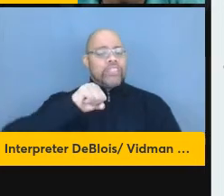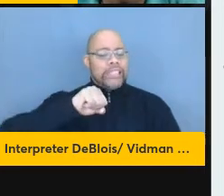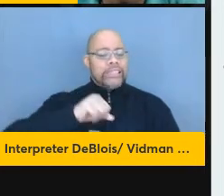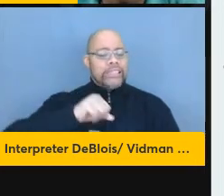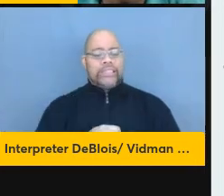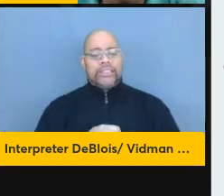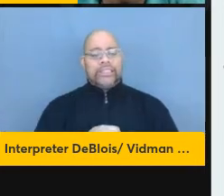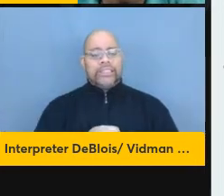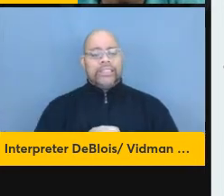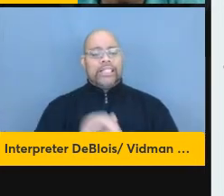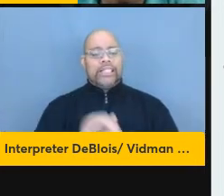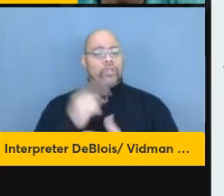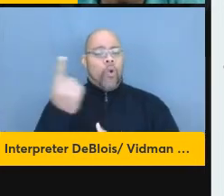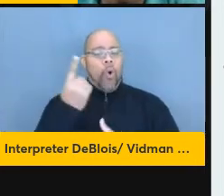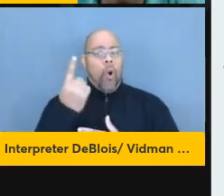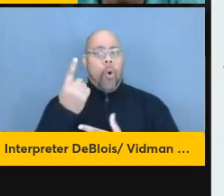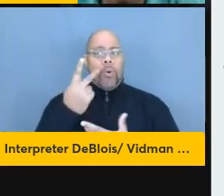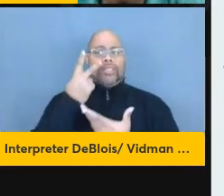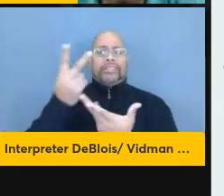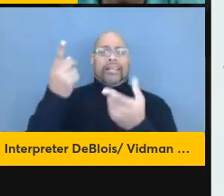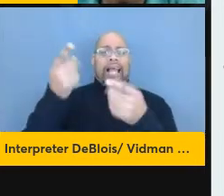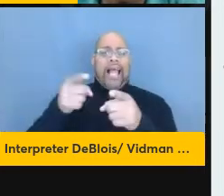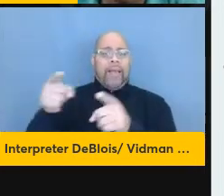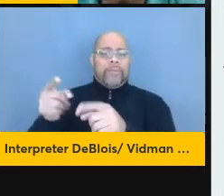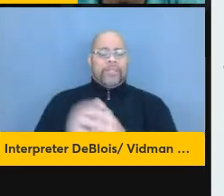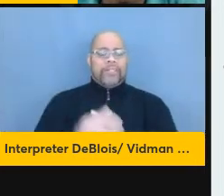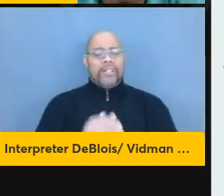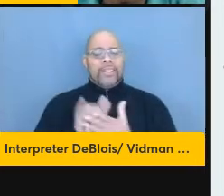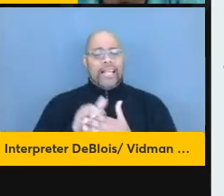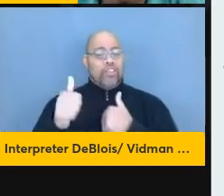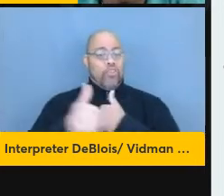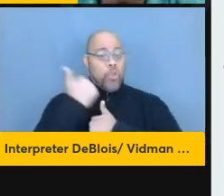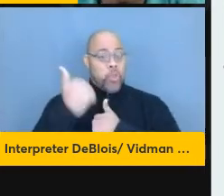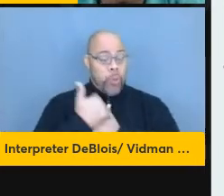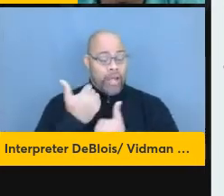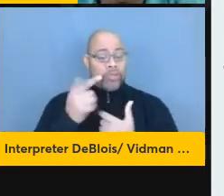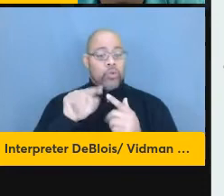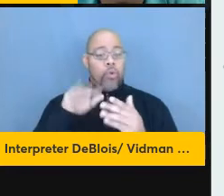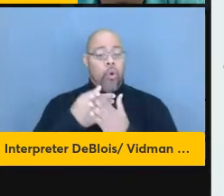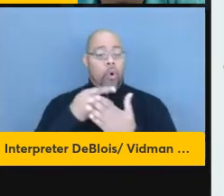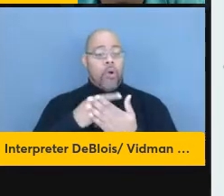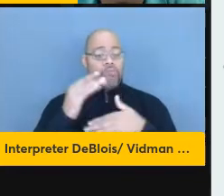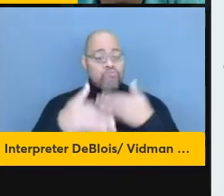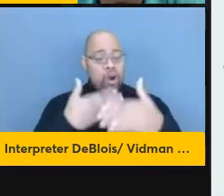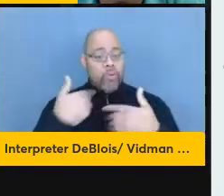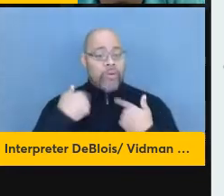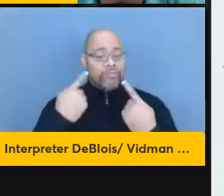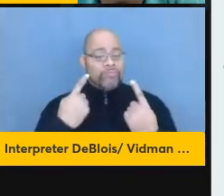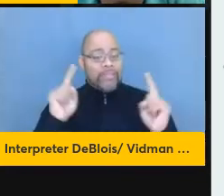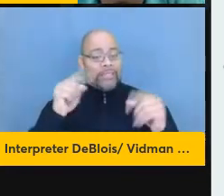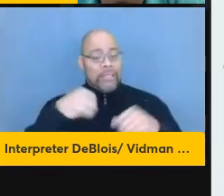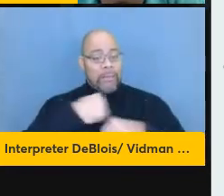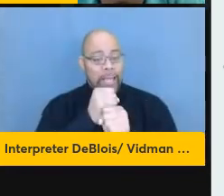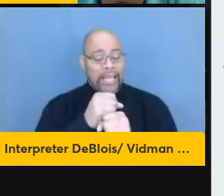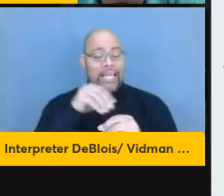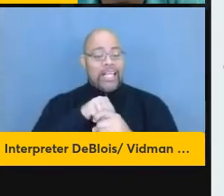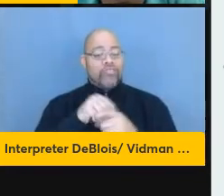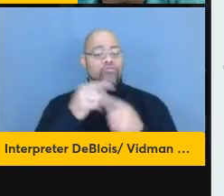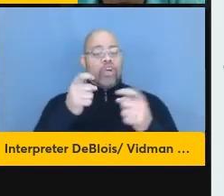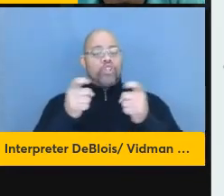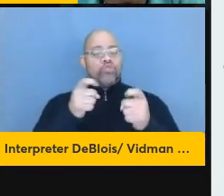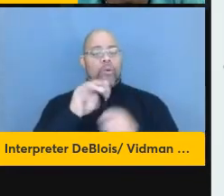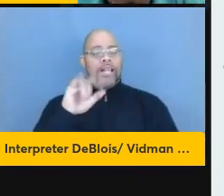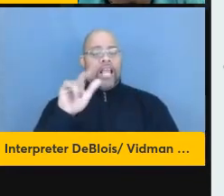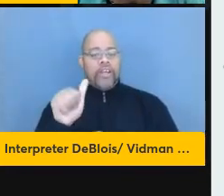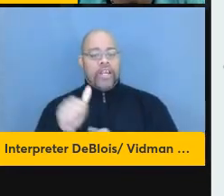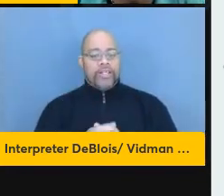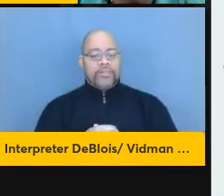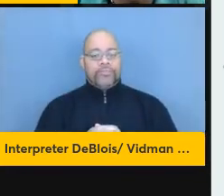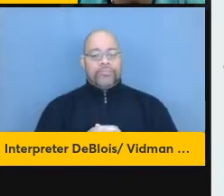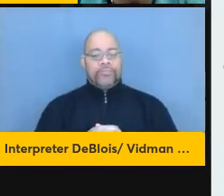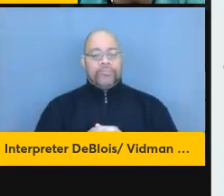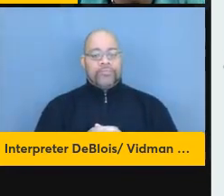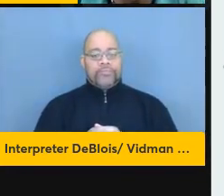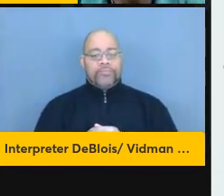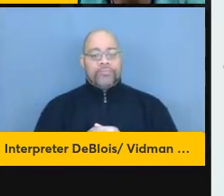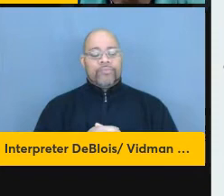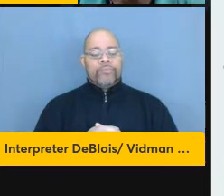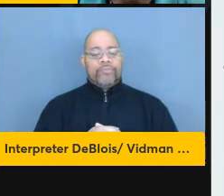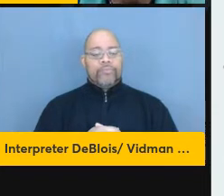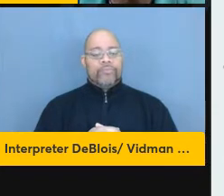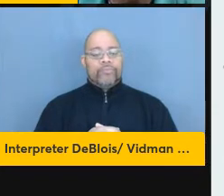is always on the horizon. It's a threat to all the progress that we've made even in controlling malaria. And so as an